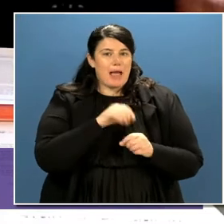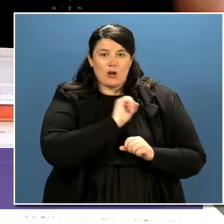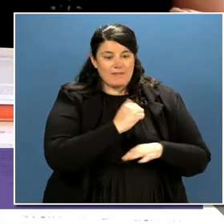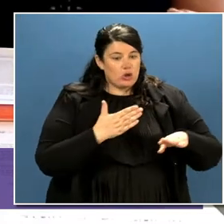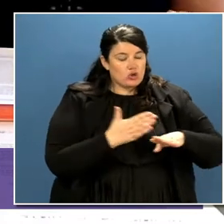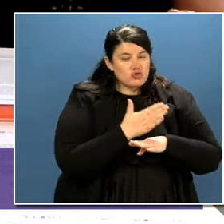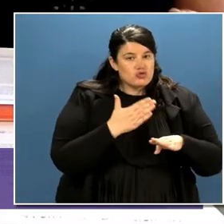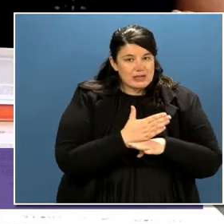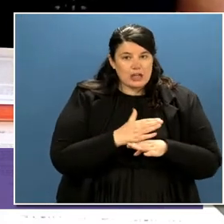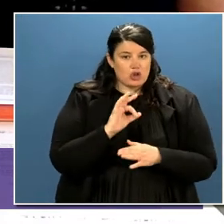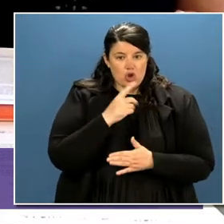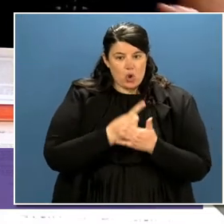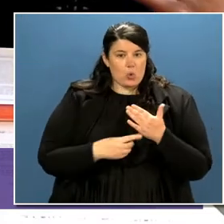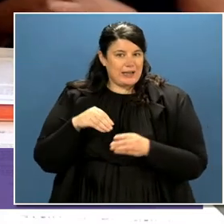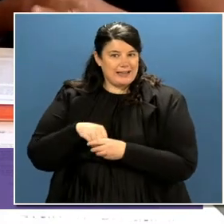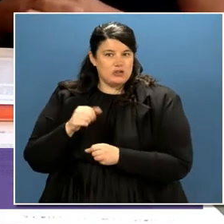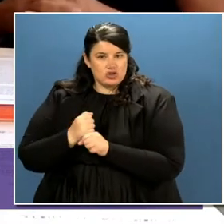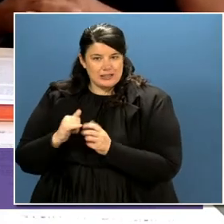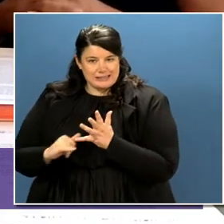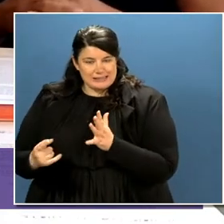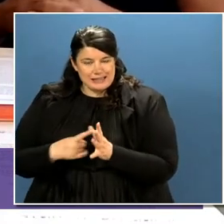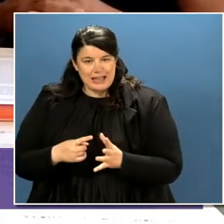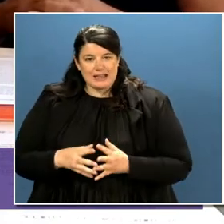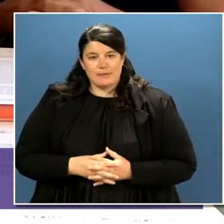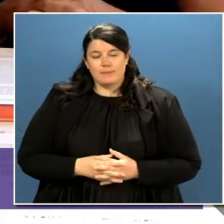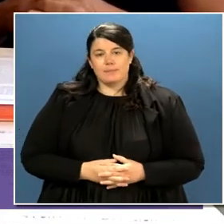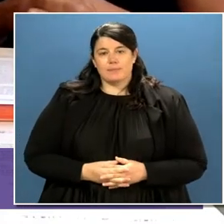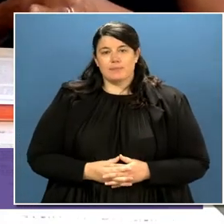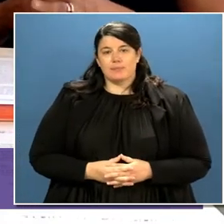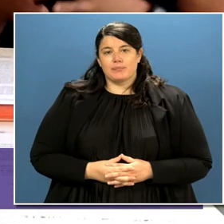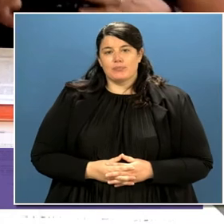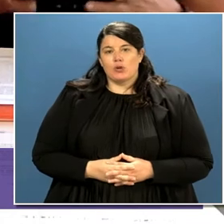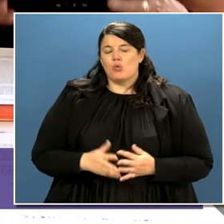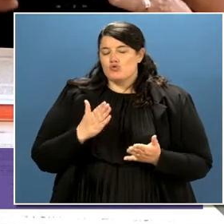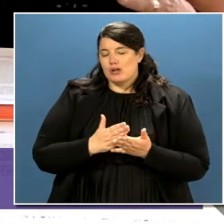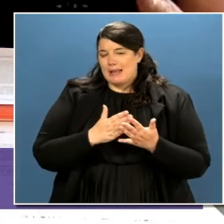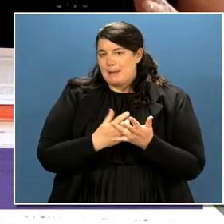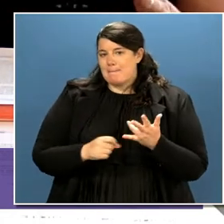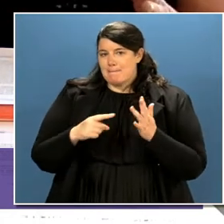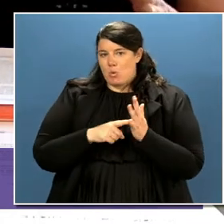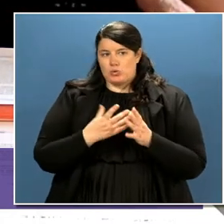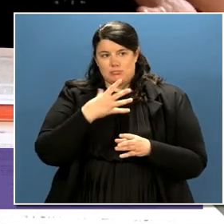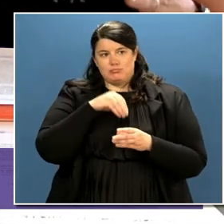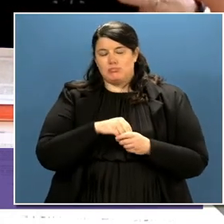outside of GSA, and so it is a really important piece of the puzzle for us.